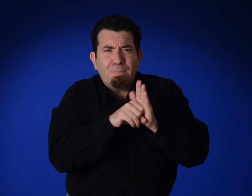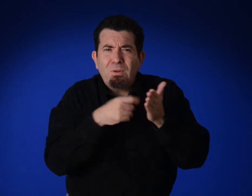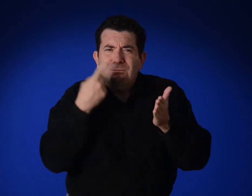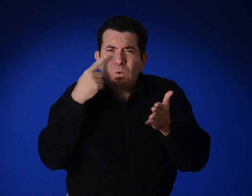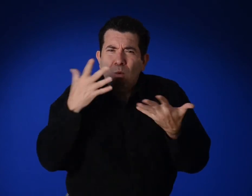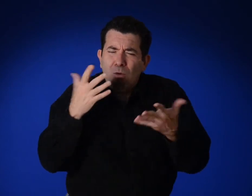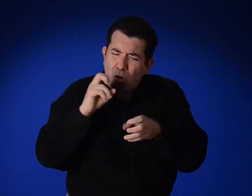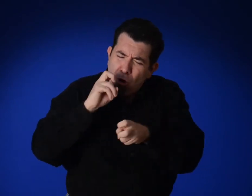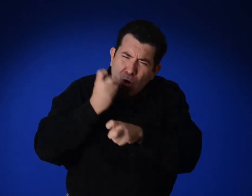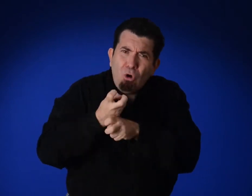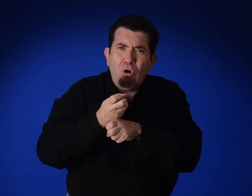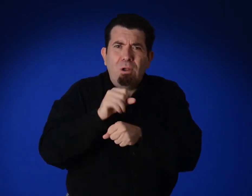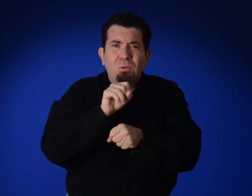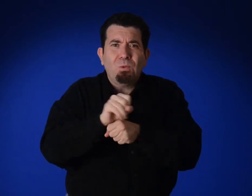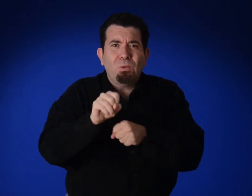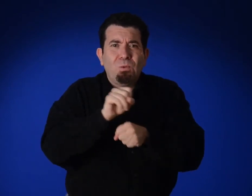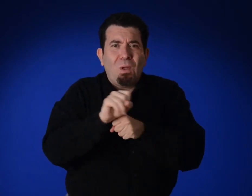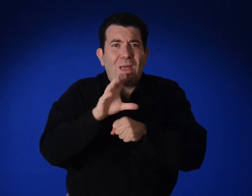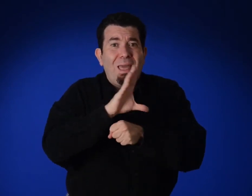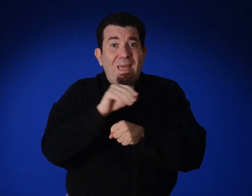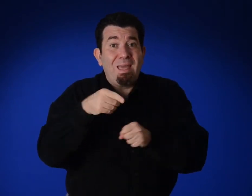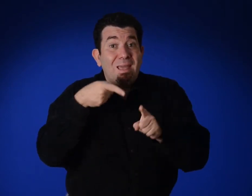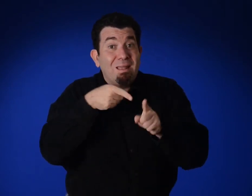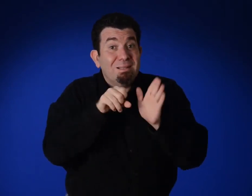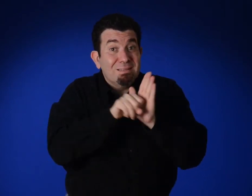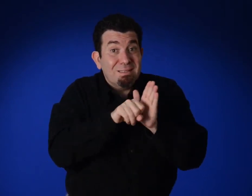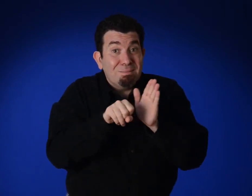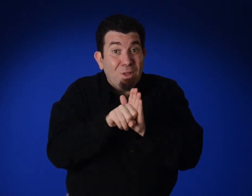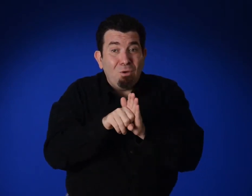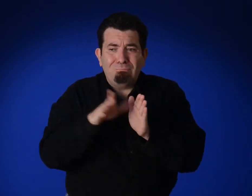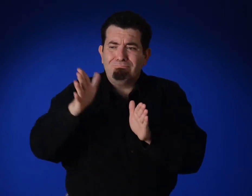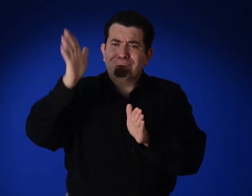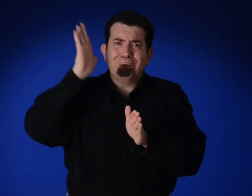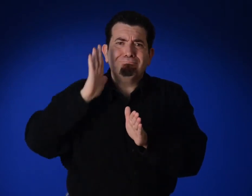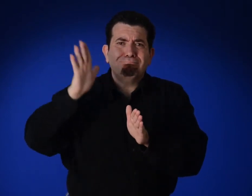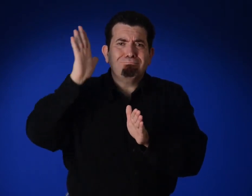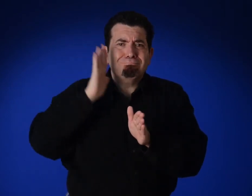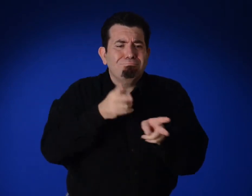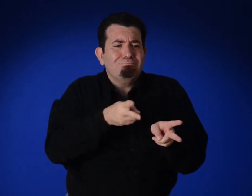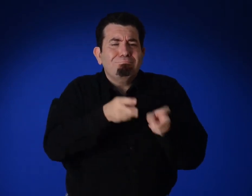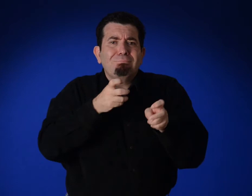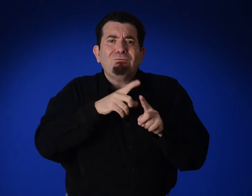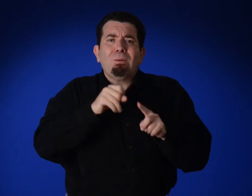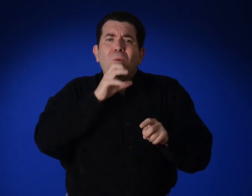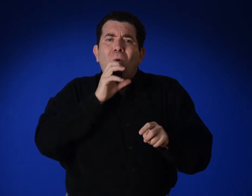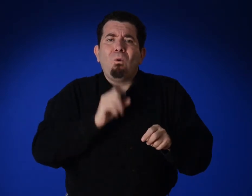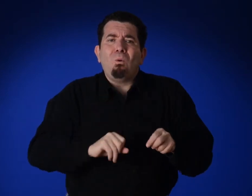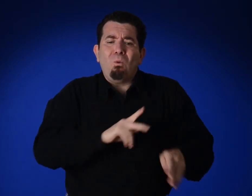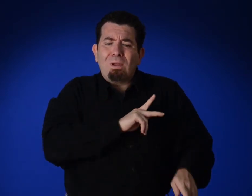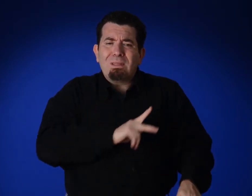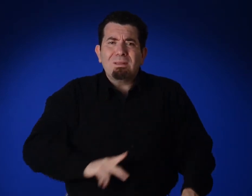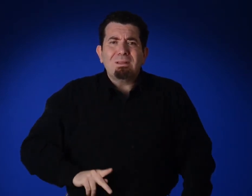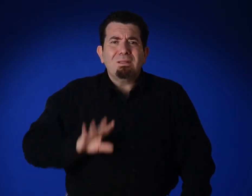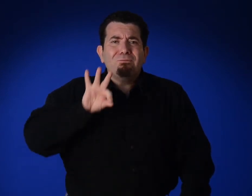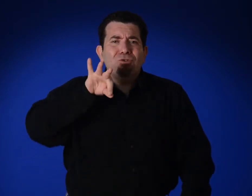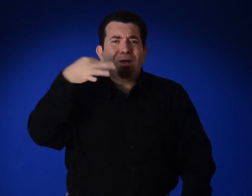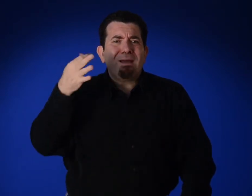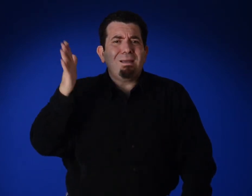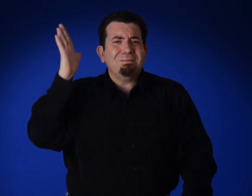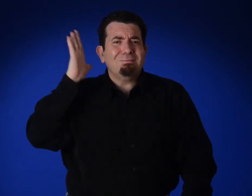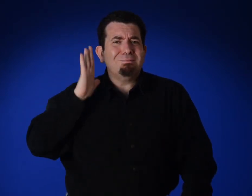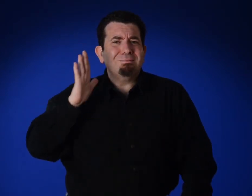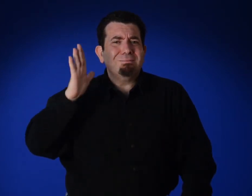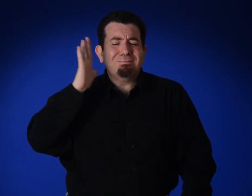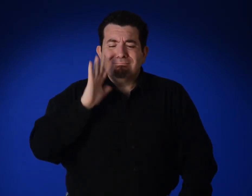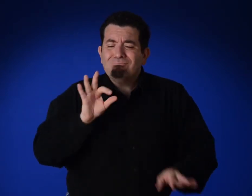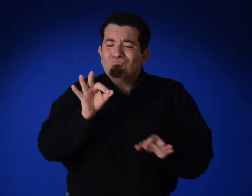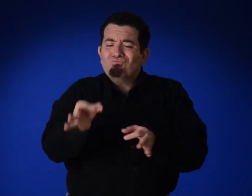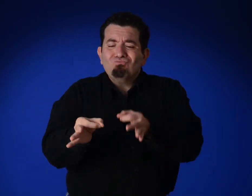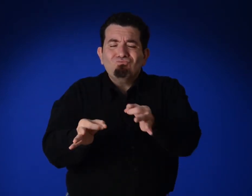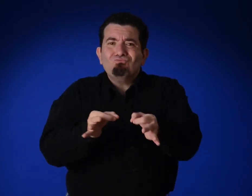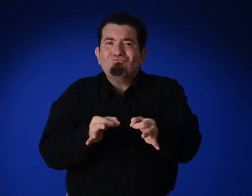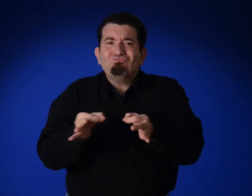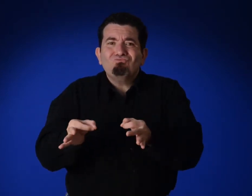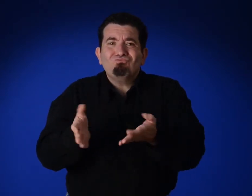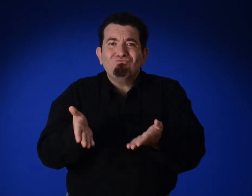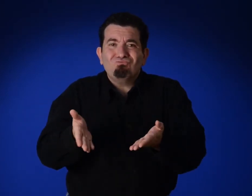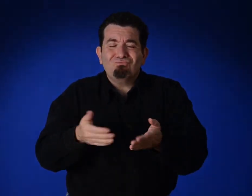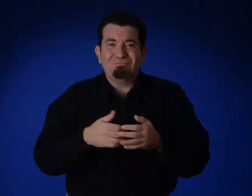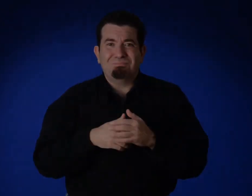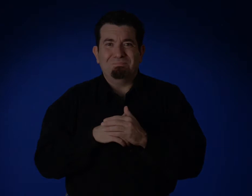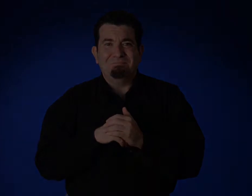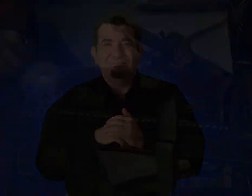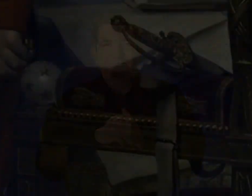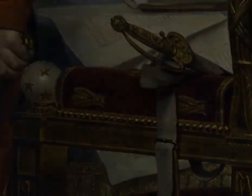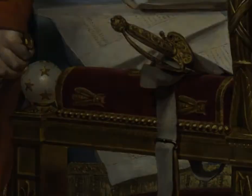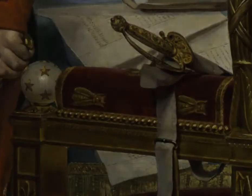The bees symbolize hard work and were also a symbol used by past kings of France.